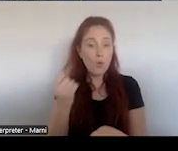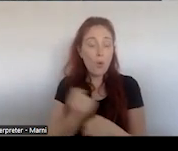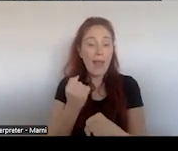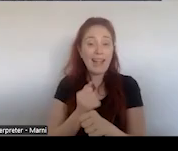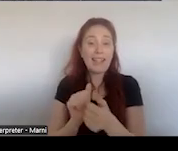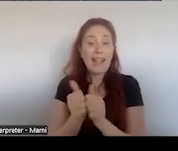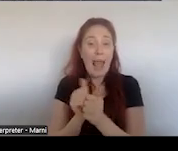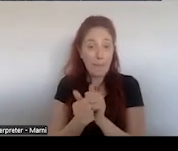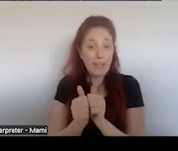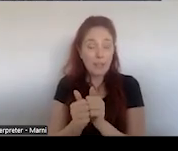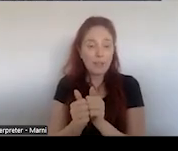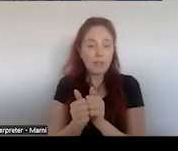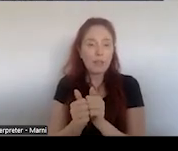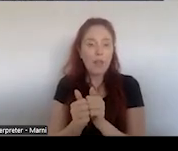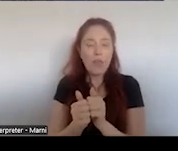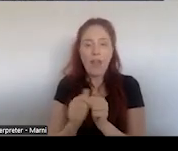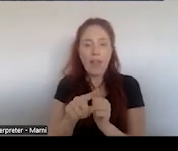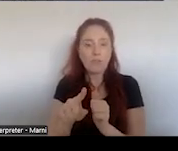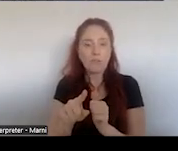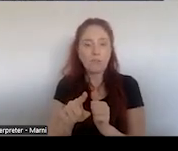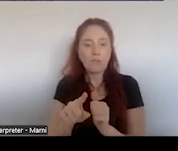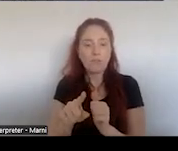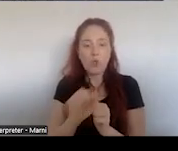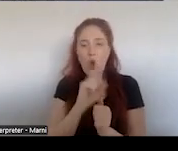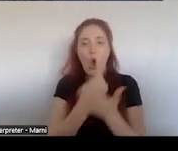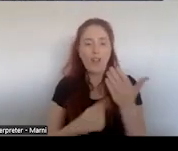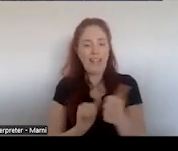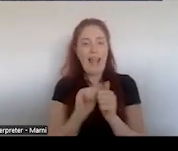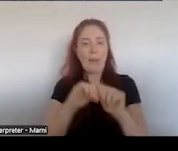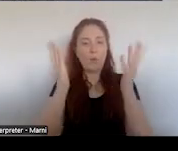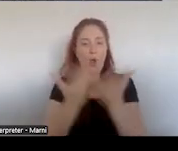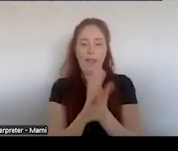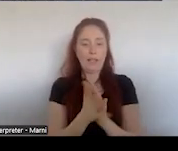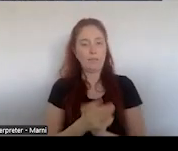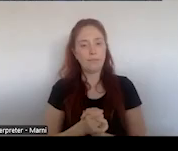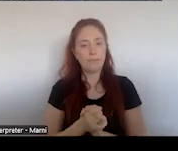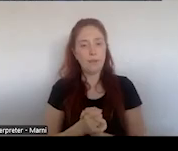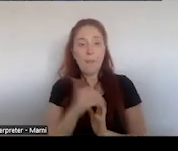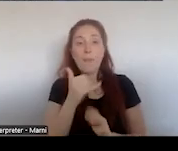sectors as well. They are not just in the games and screen sector, they go across everything.